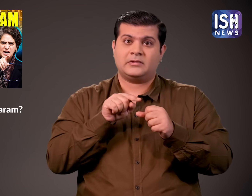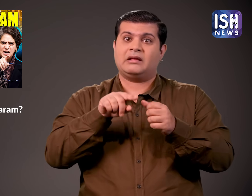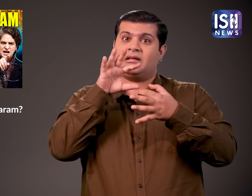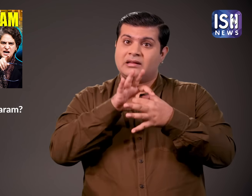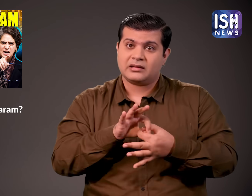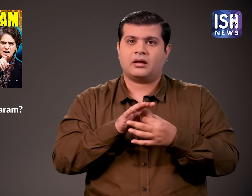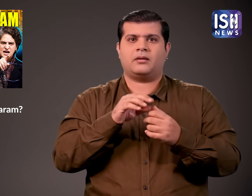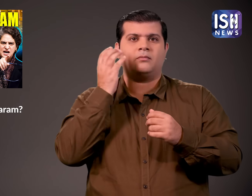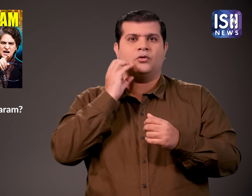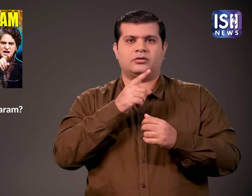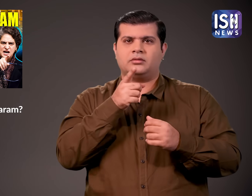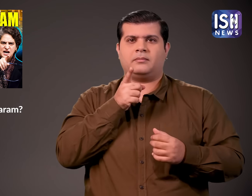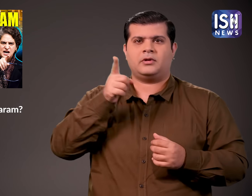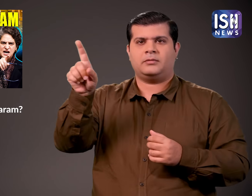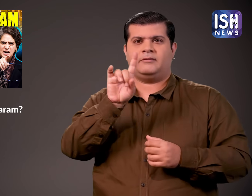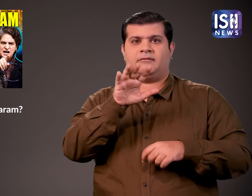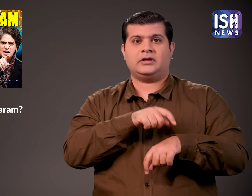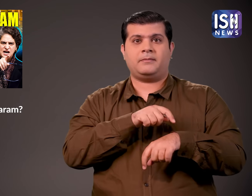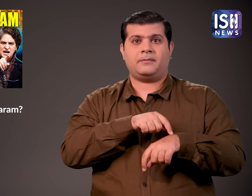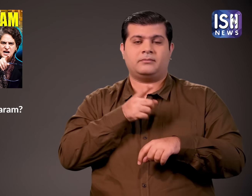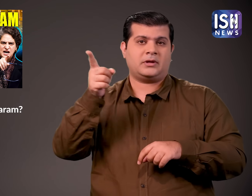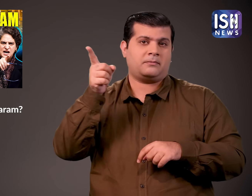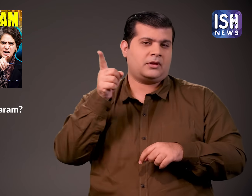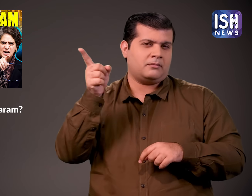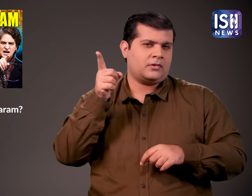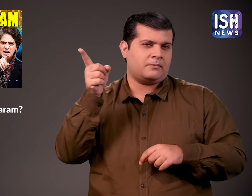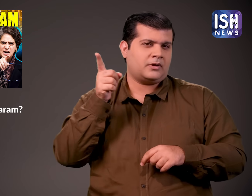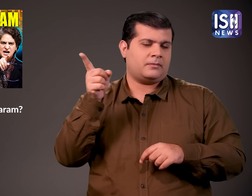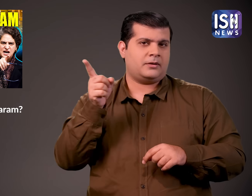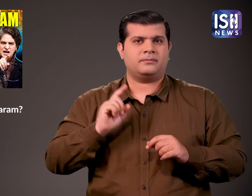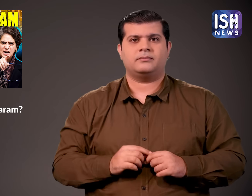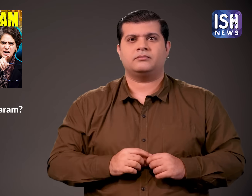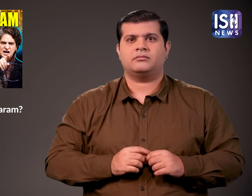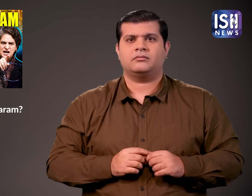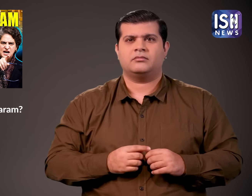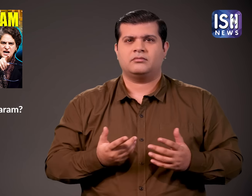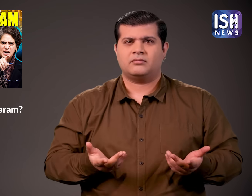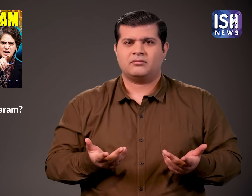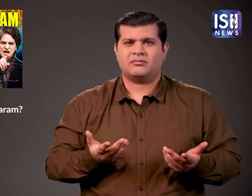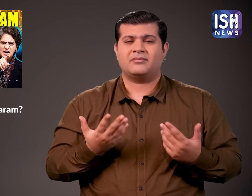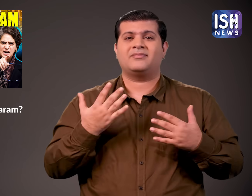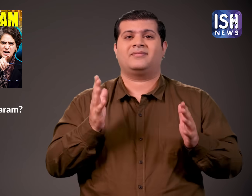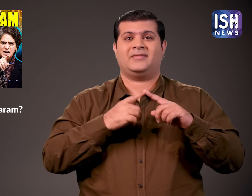PM Modi mentioned Nehru ji 15 times, which is strange,